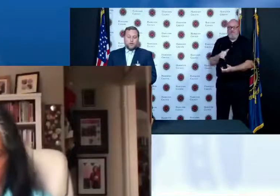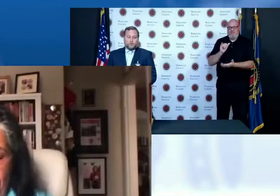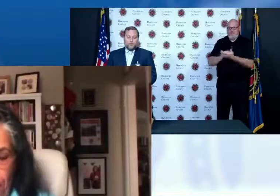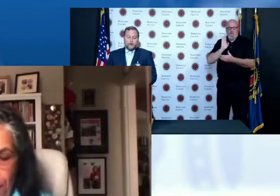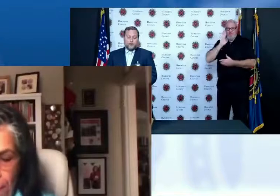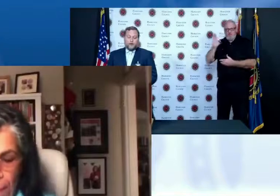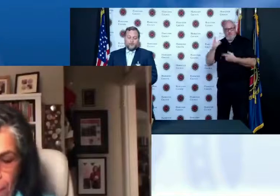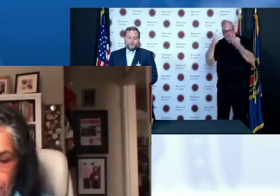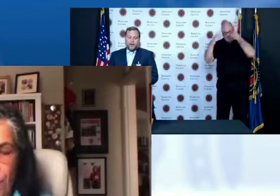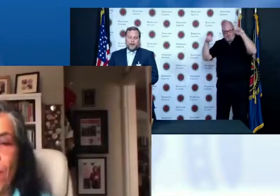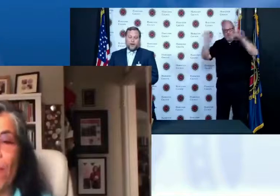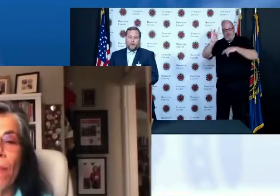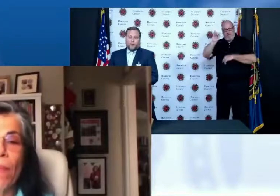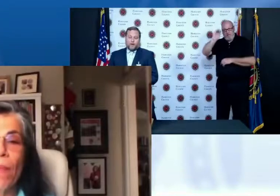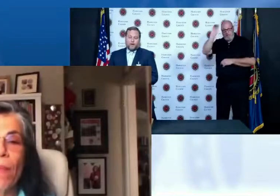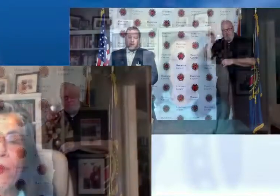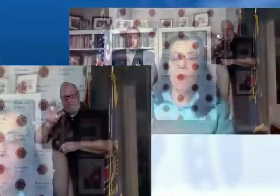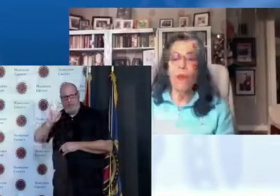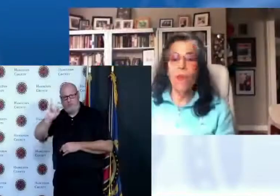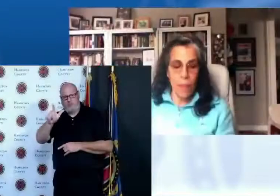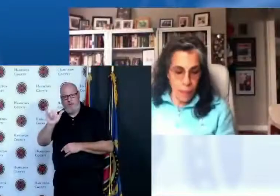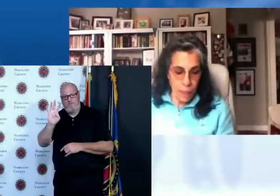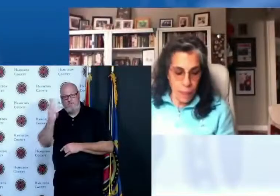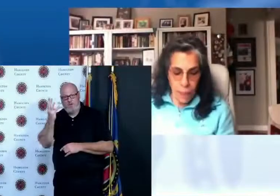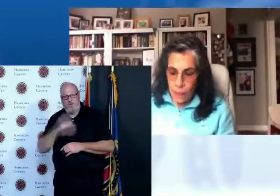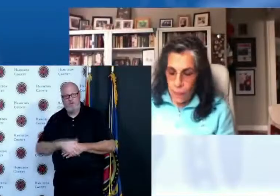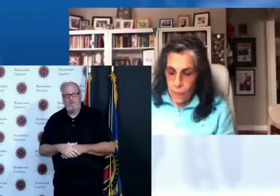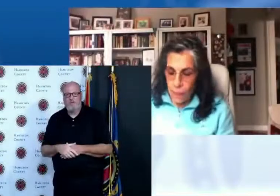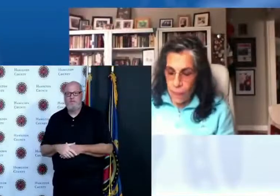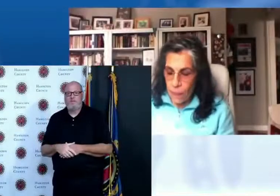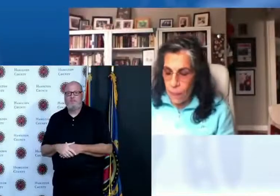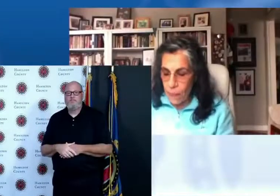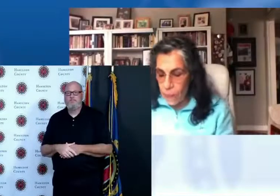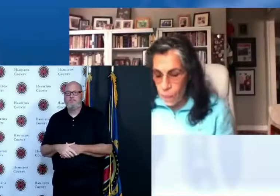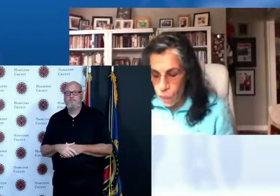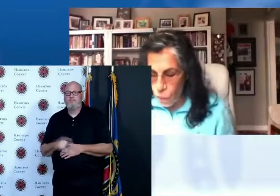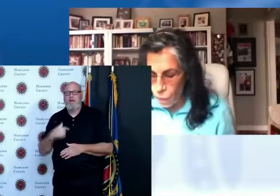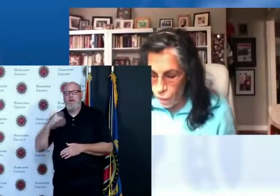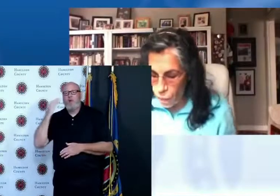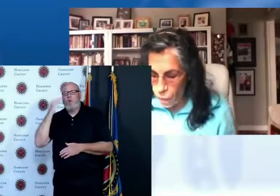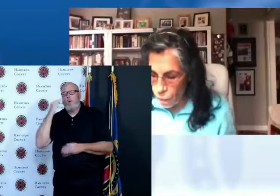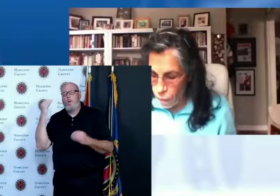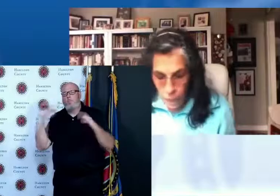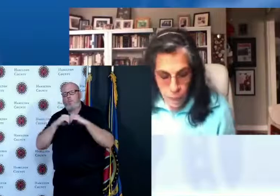so what I know is right now more folks are getting vaccinated it's going to get harder